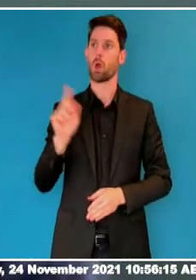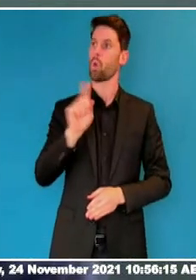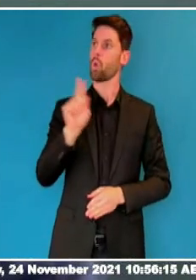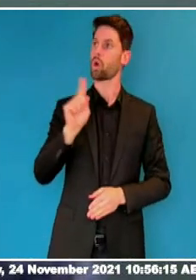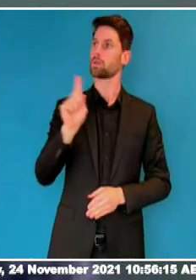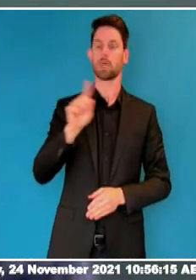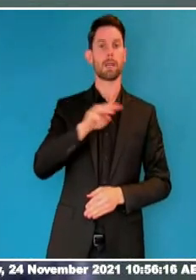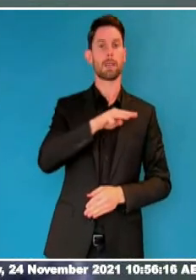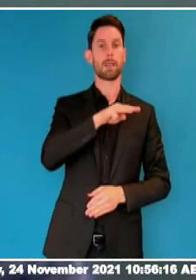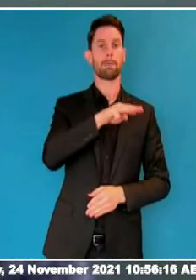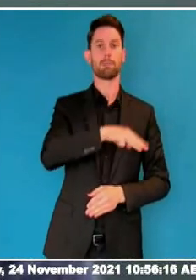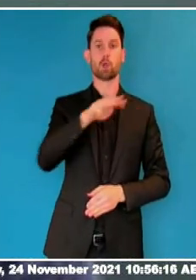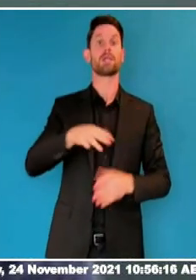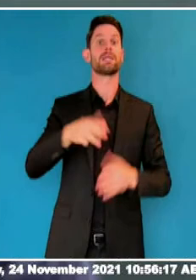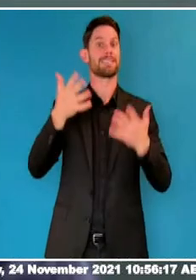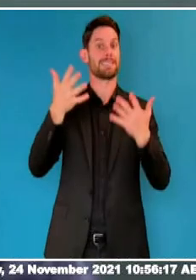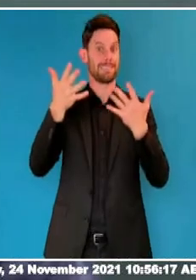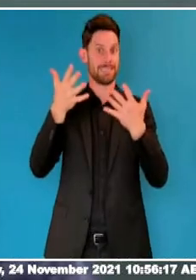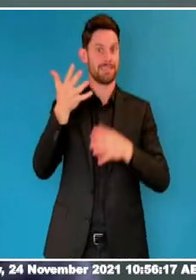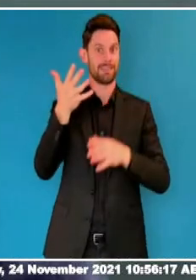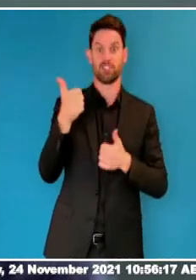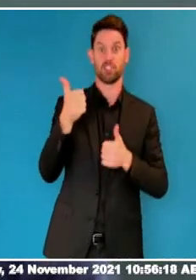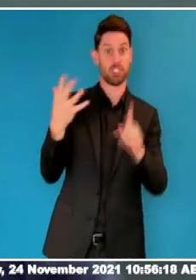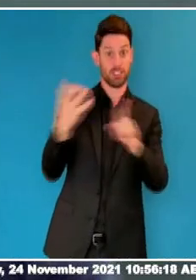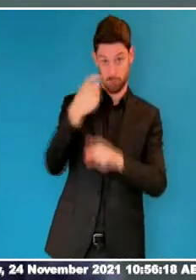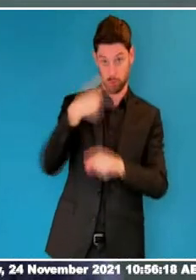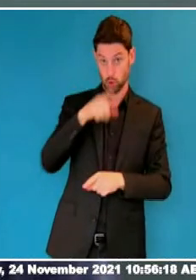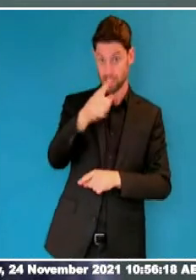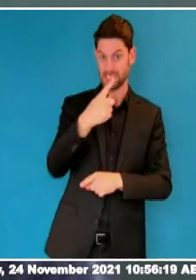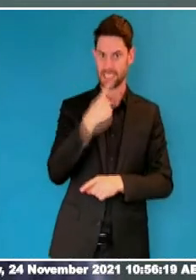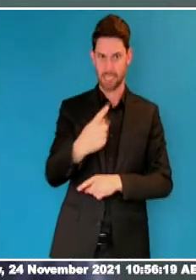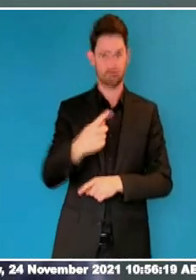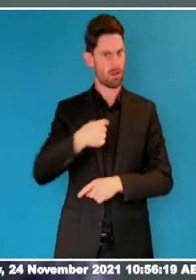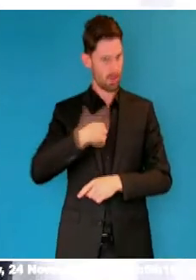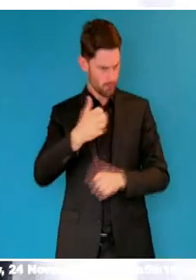managed to achieve because as you keep saying, you've got a number of employees who